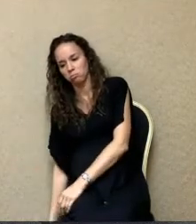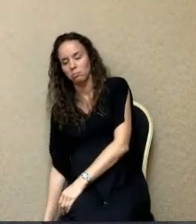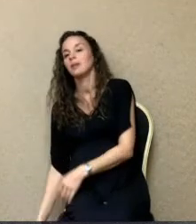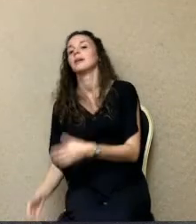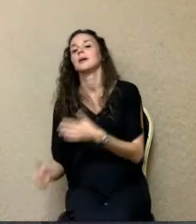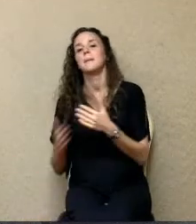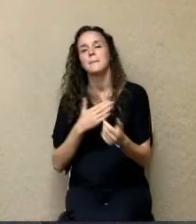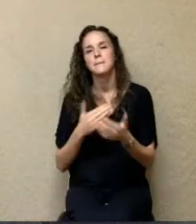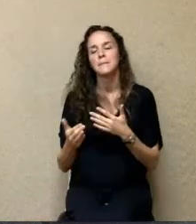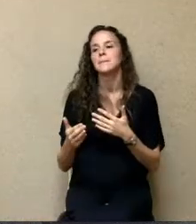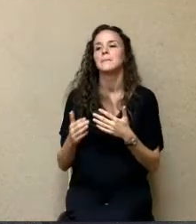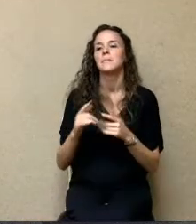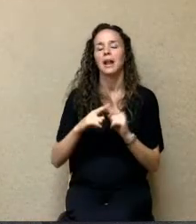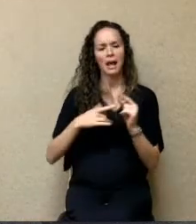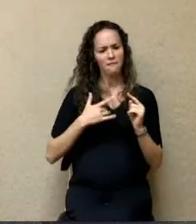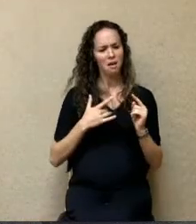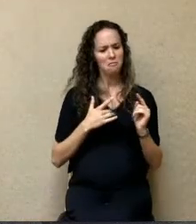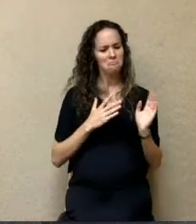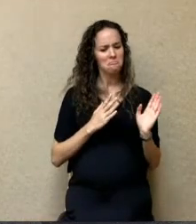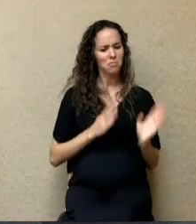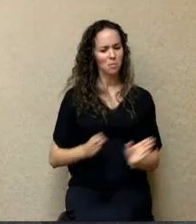But I felt like we were prepared with the visuals,